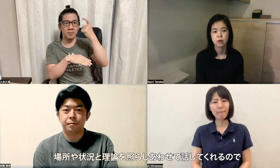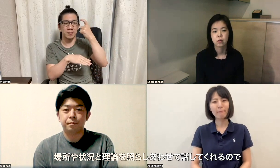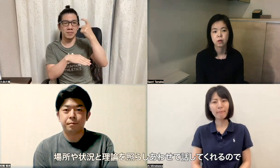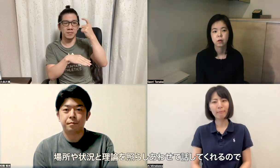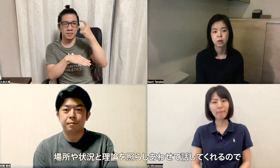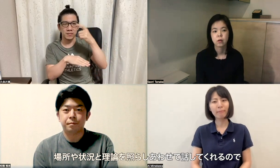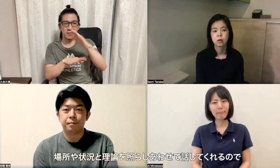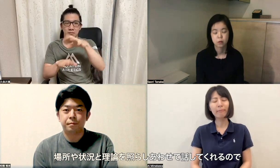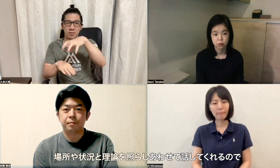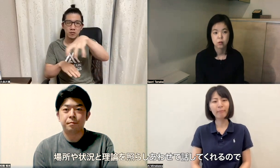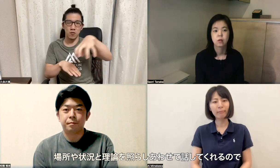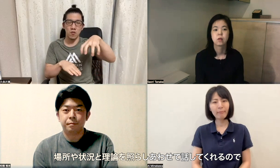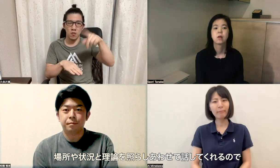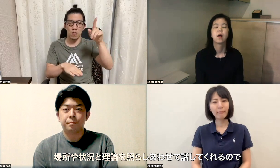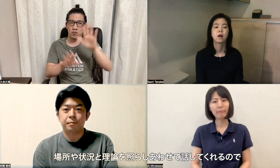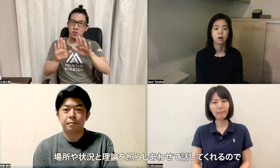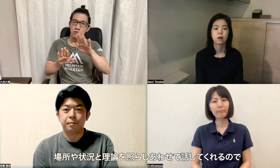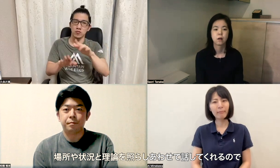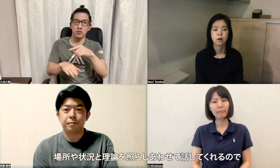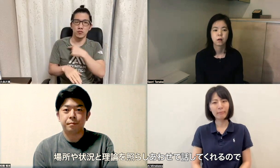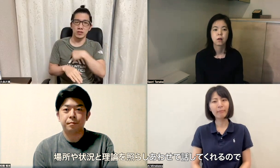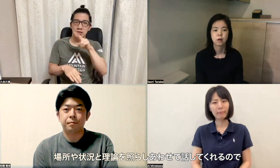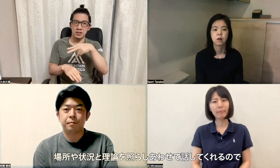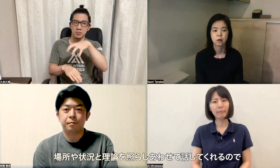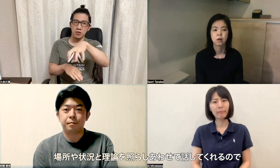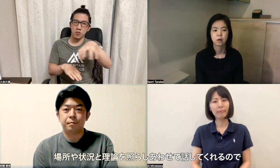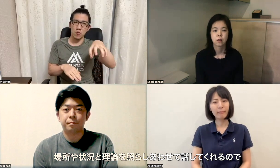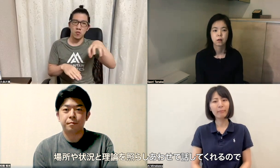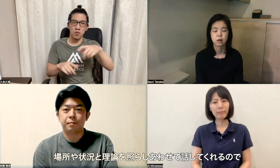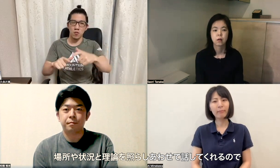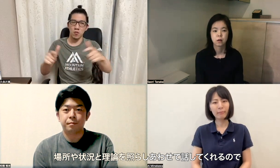I naturally increased my knowledge as she would talk